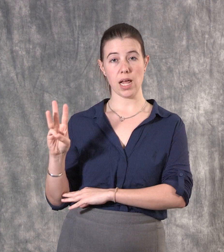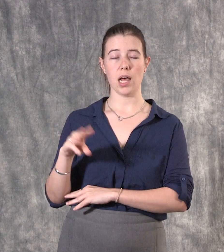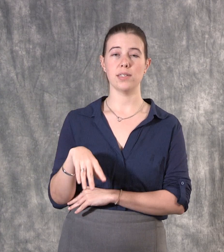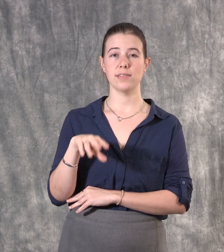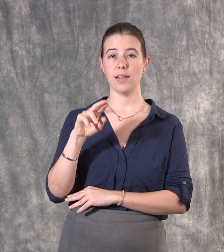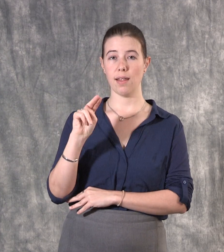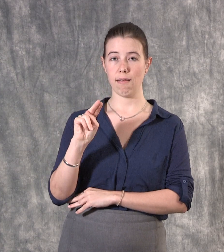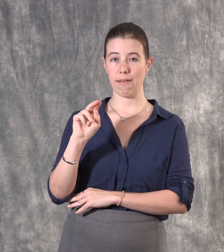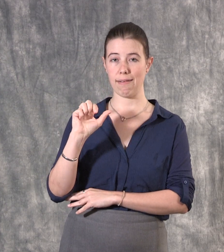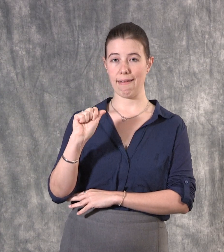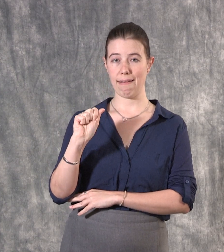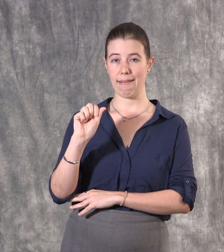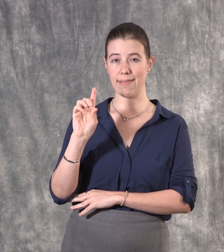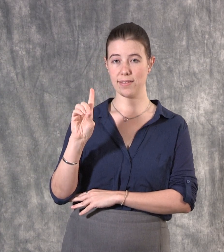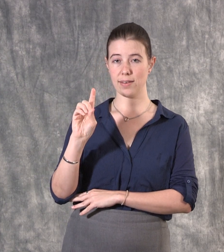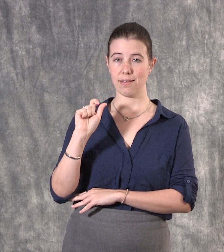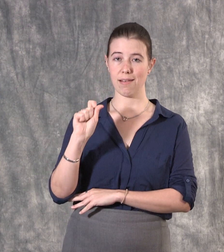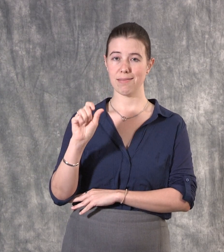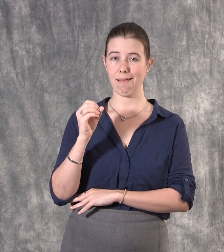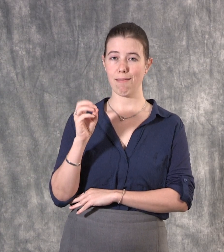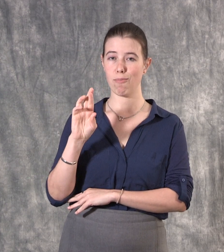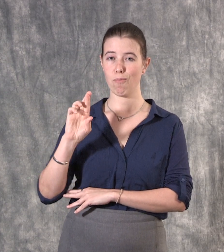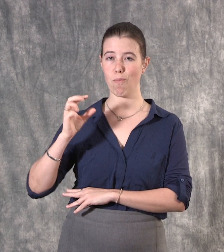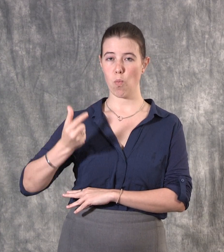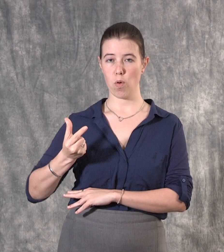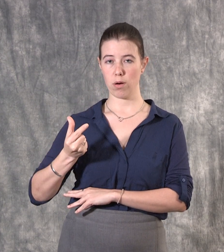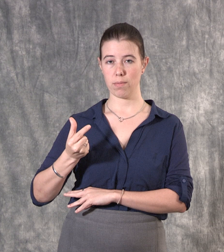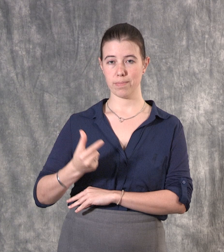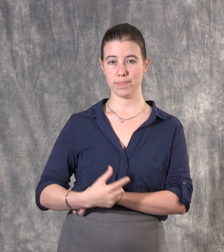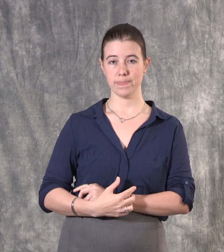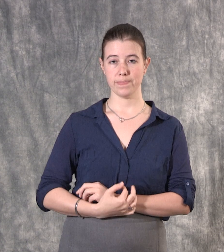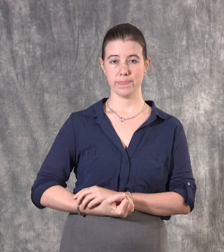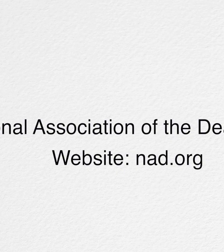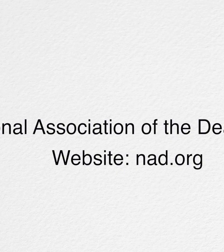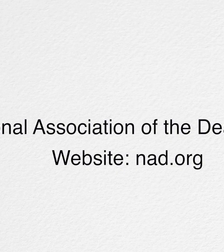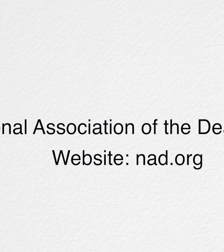You can find their website at nad.org